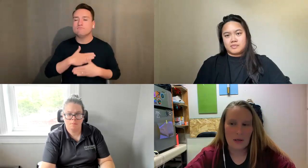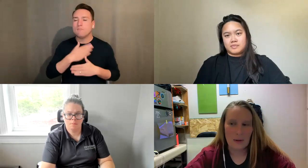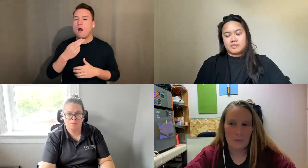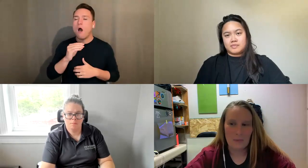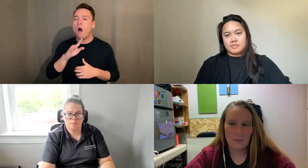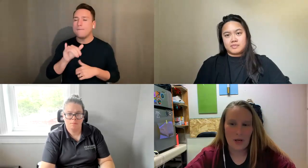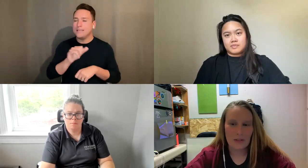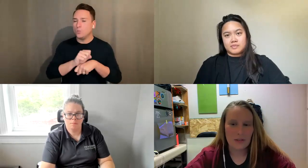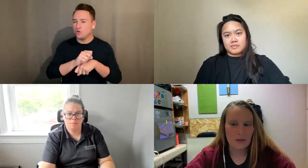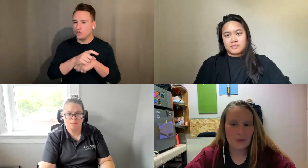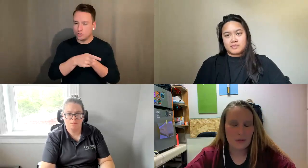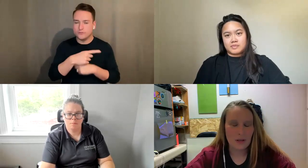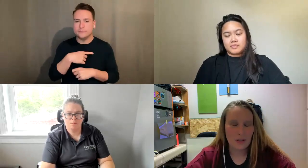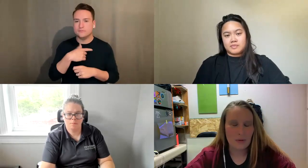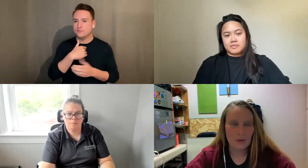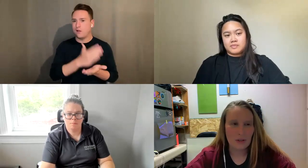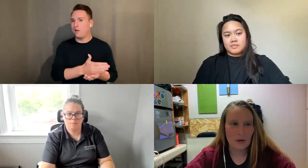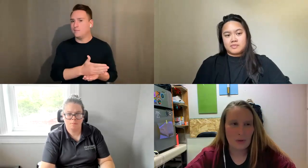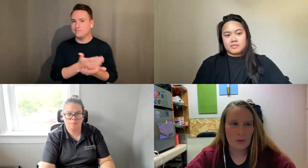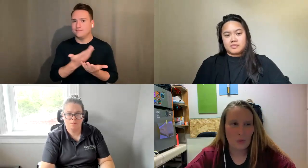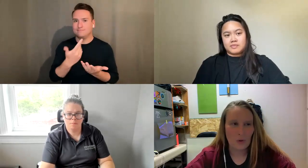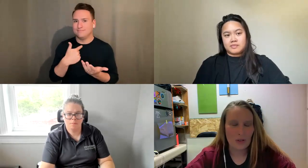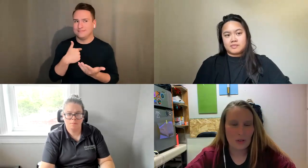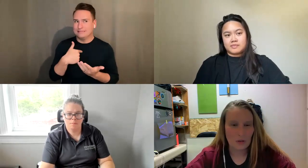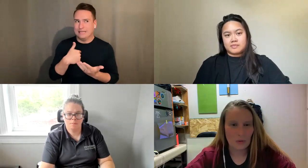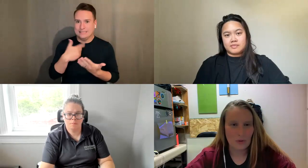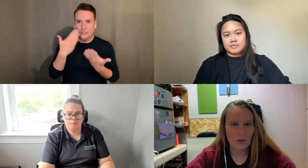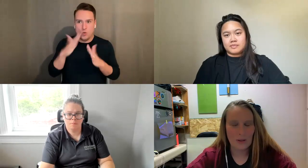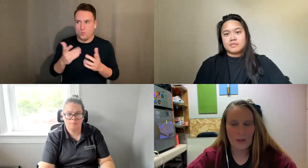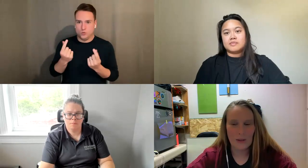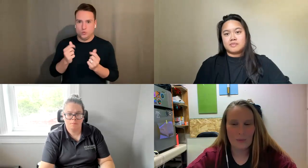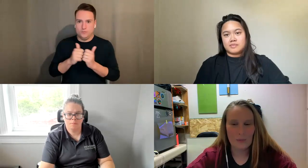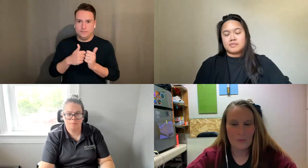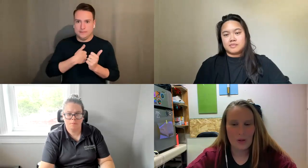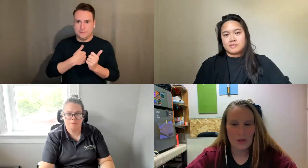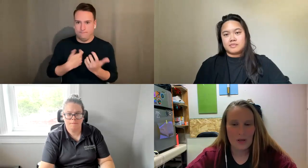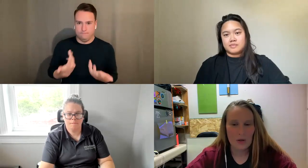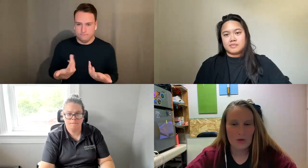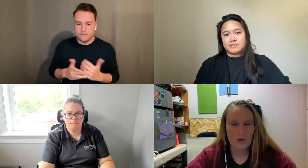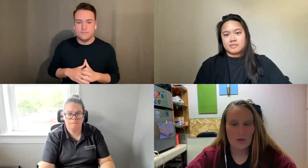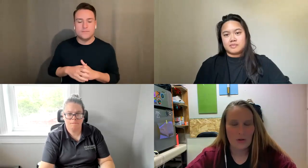And I didn't really know what to do.